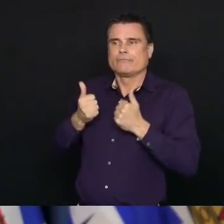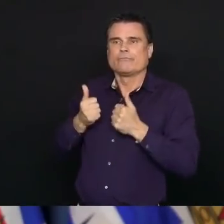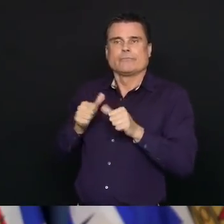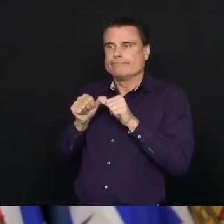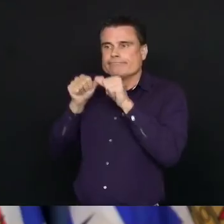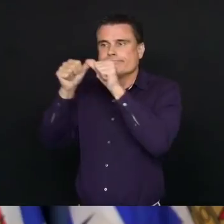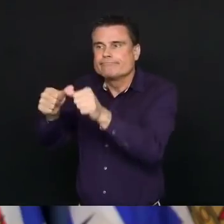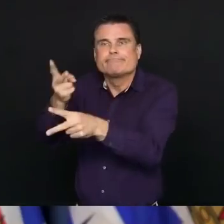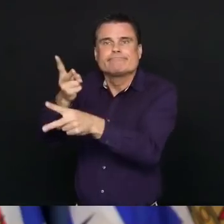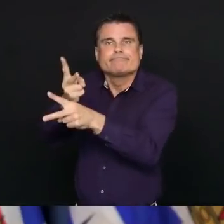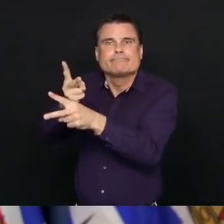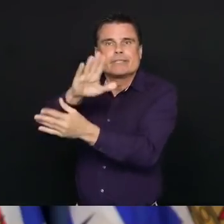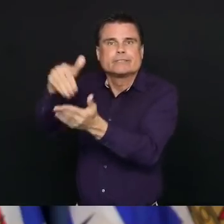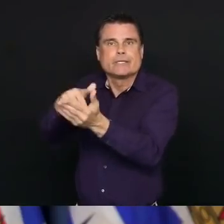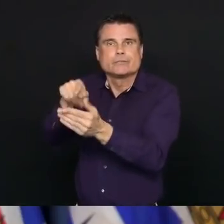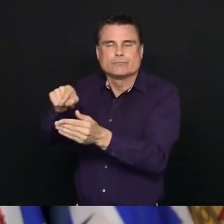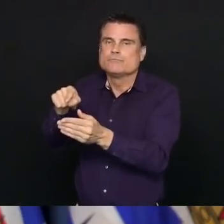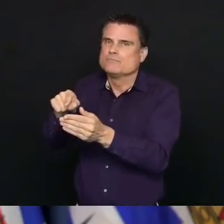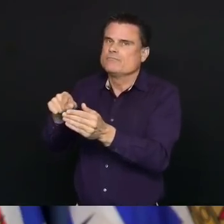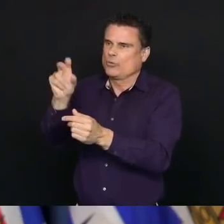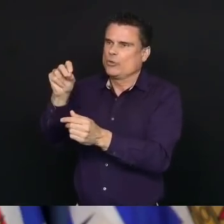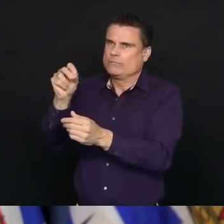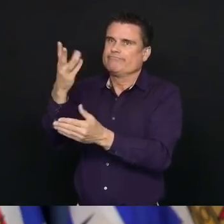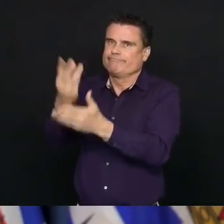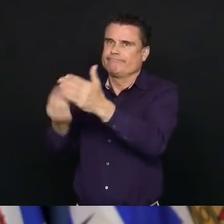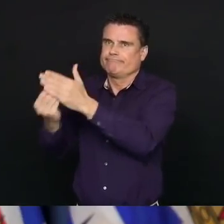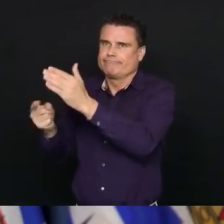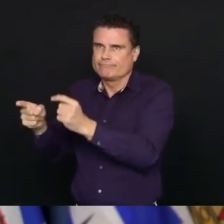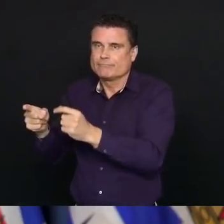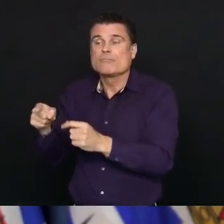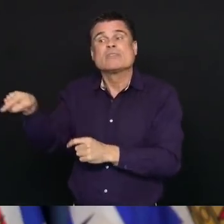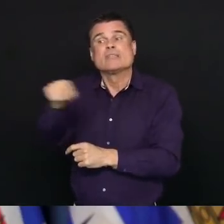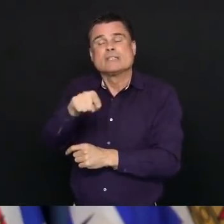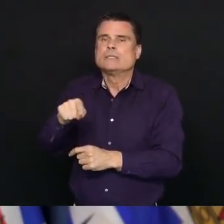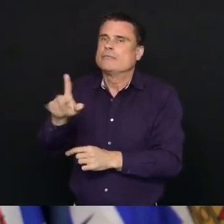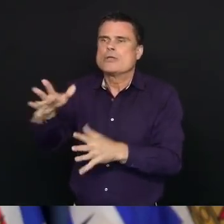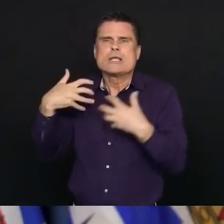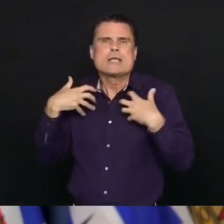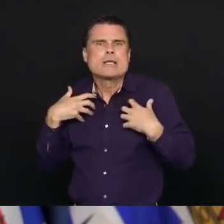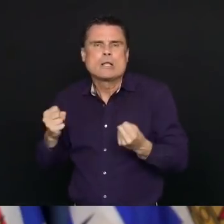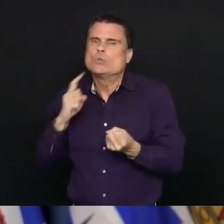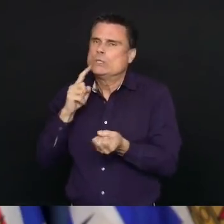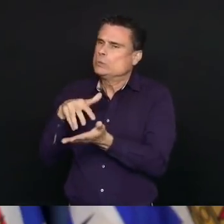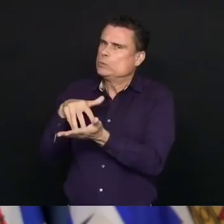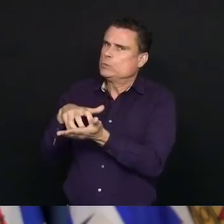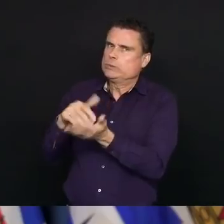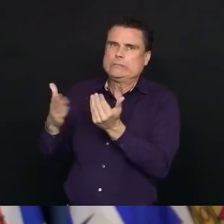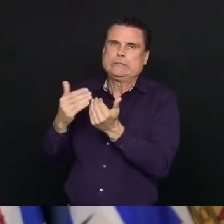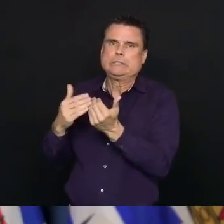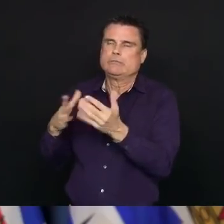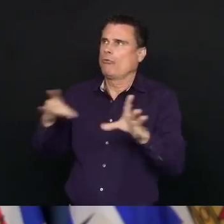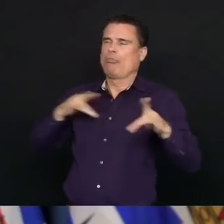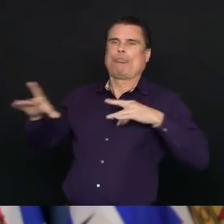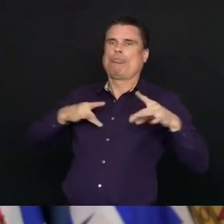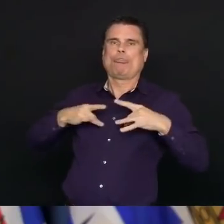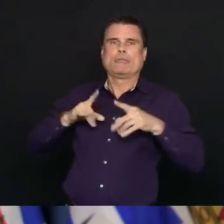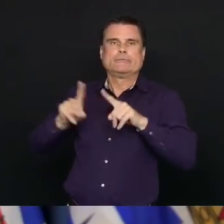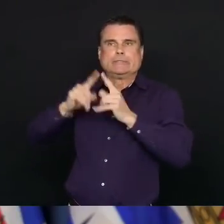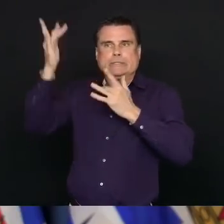I think residents of long-term care and assisted living homes are obviously very vulnerable. There's a huge preoccupation